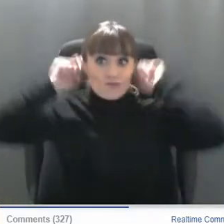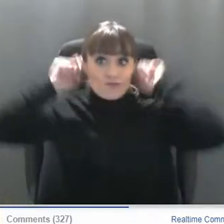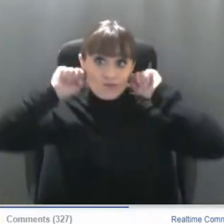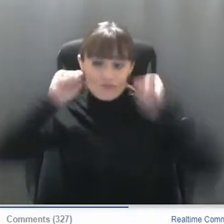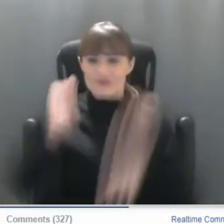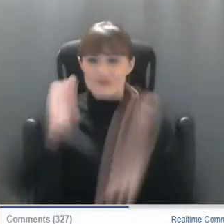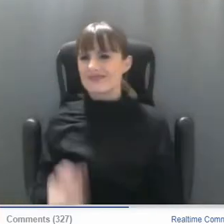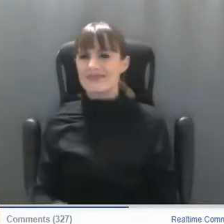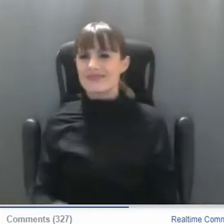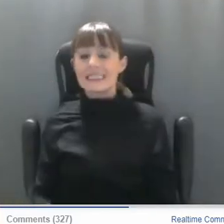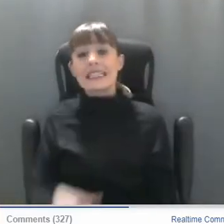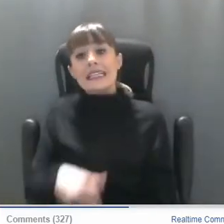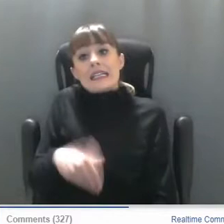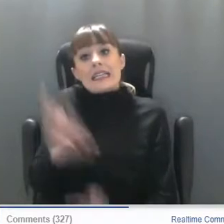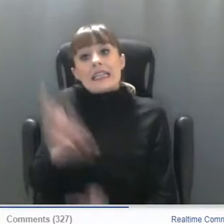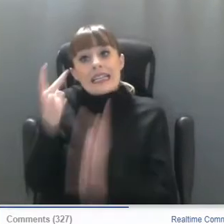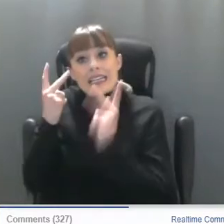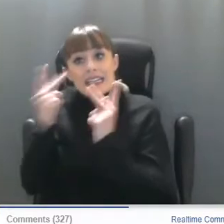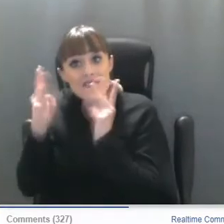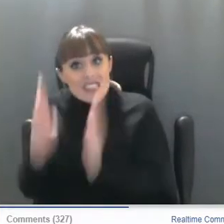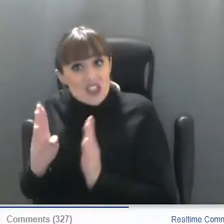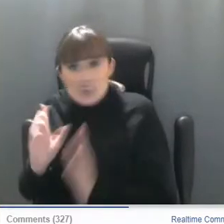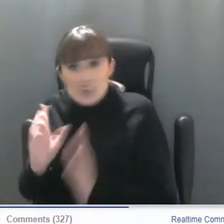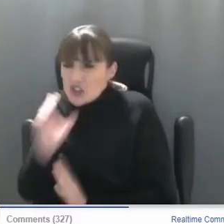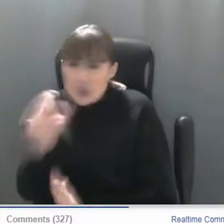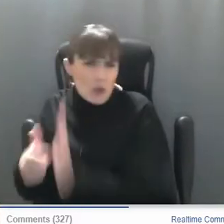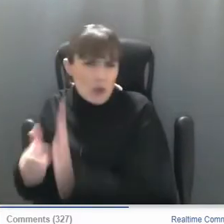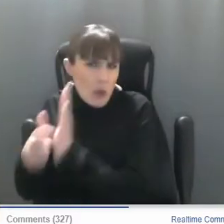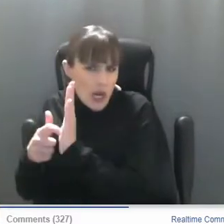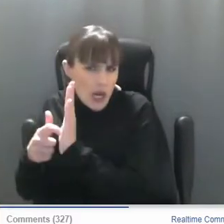safe and you guys also to keep our animals safe. You remember there was a